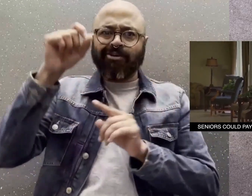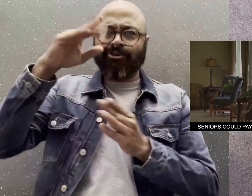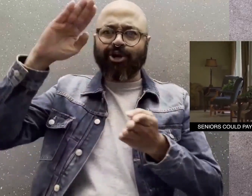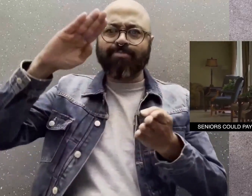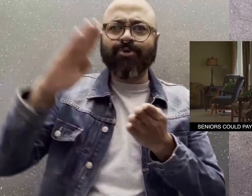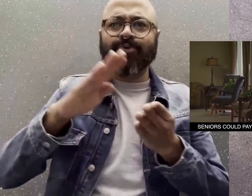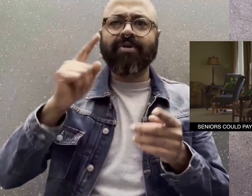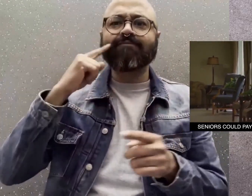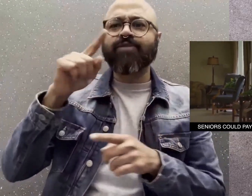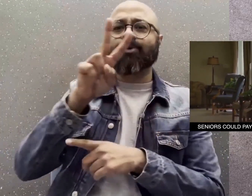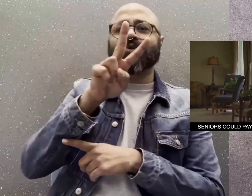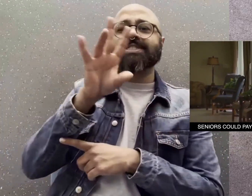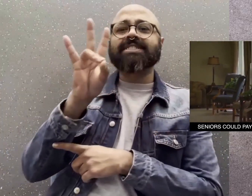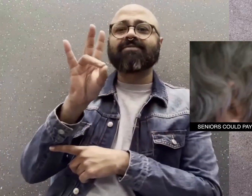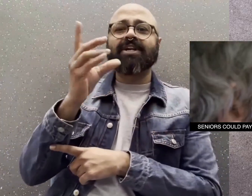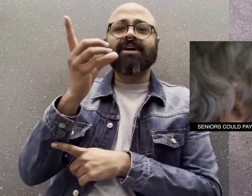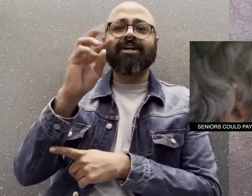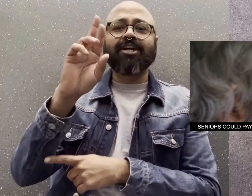is dropping for 27 drugs.